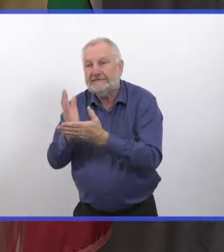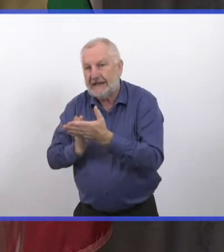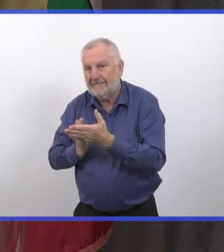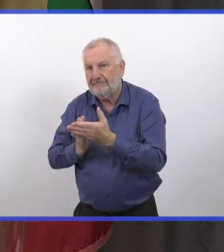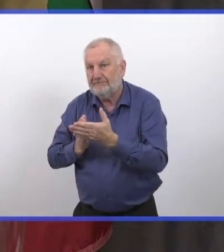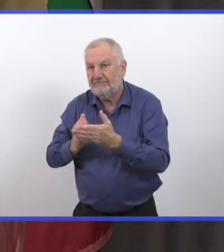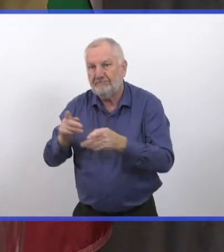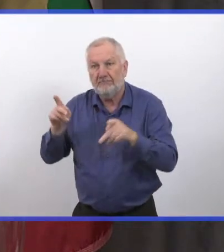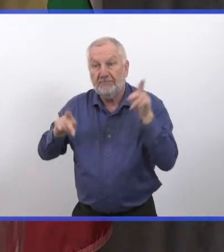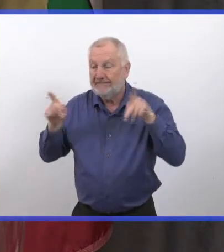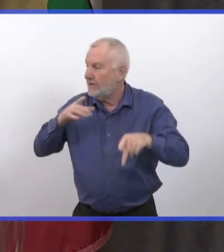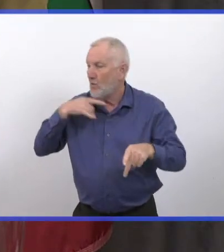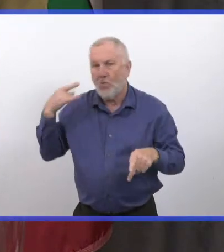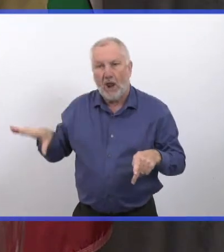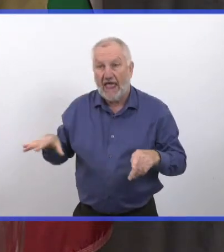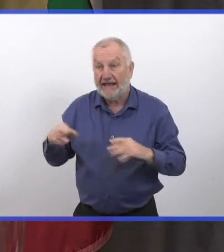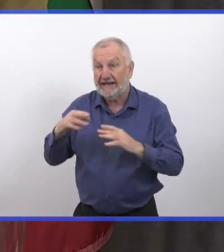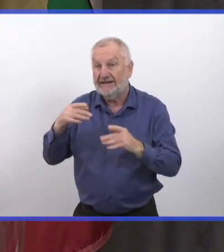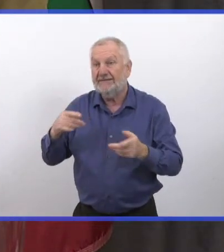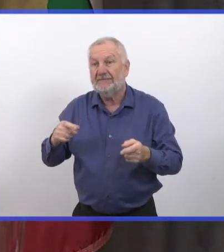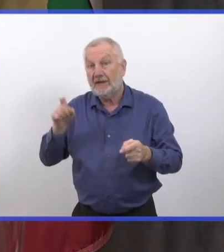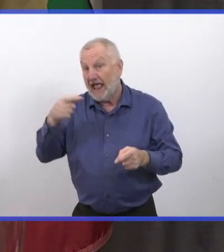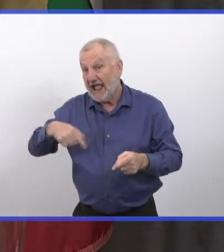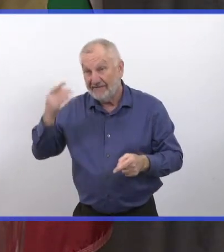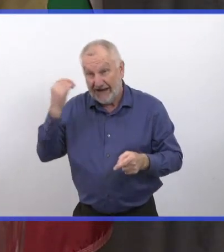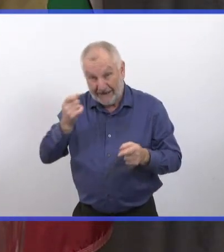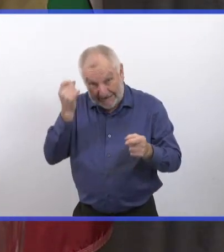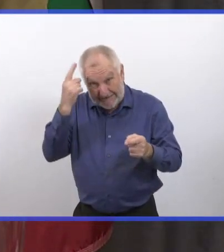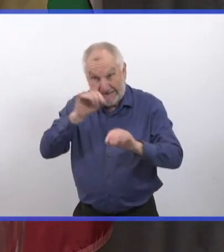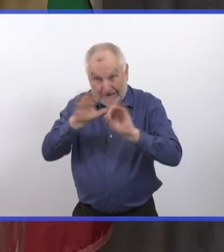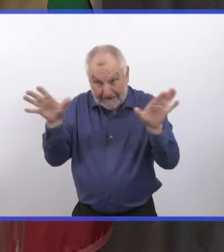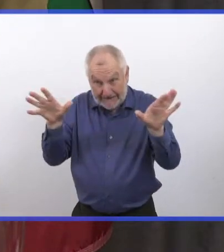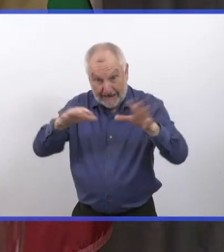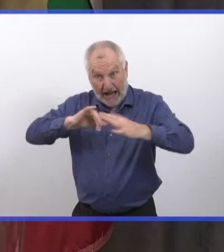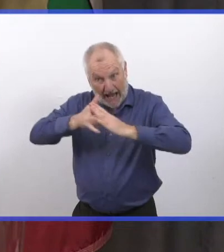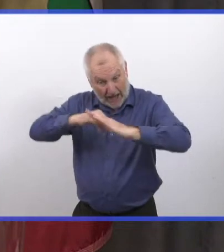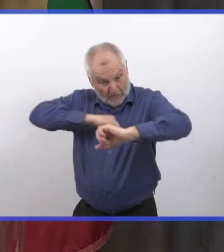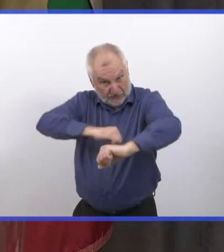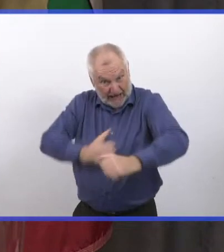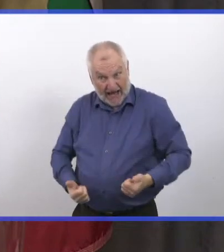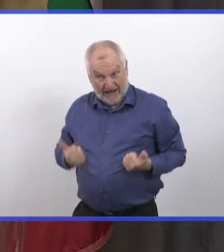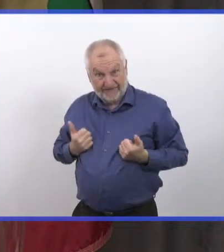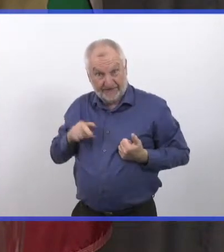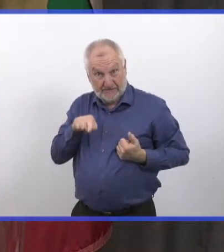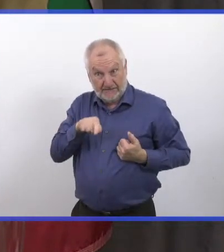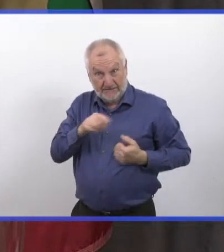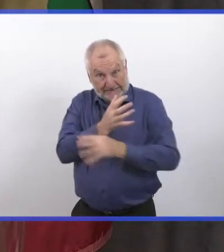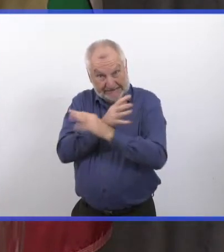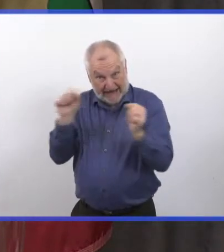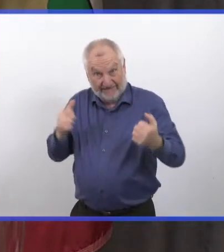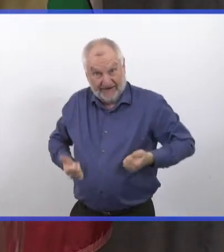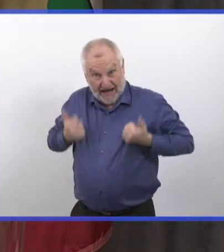so on behalf of École Charleswood School and the Pembina Trail School Division, we just want to say thank you to Dr. Atwal for this opportunity.